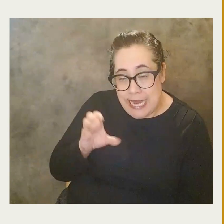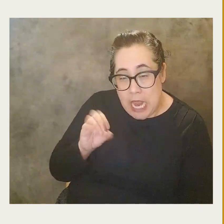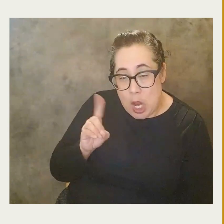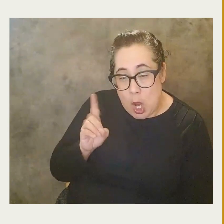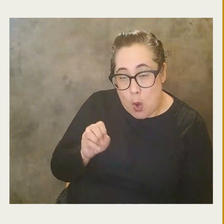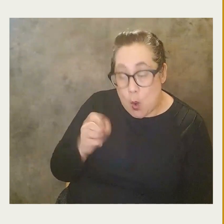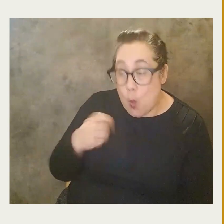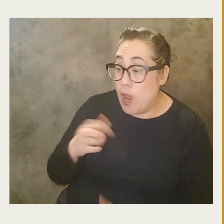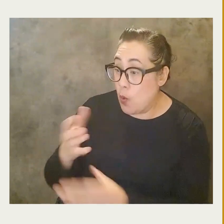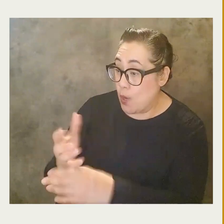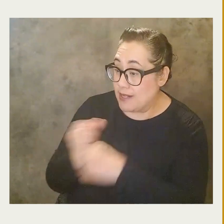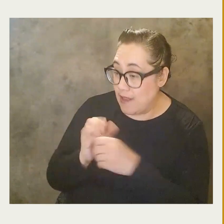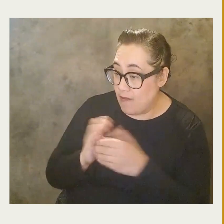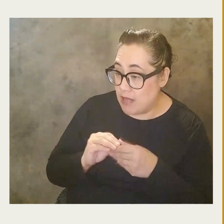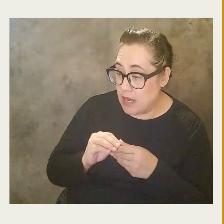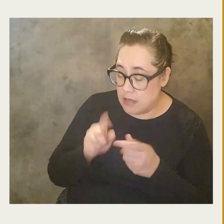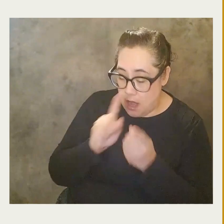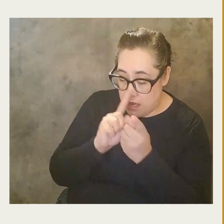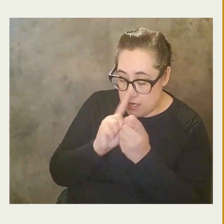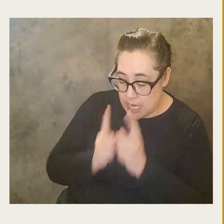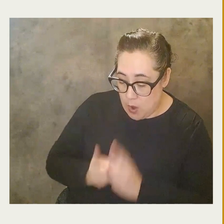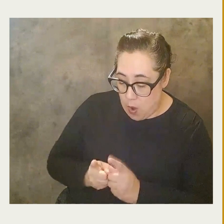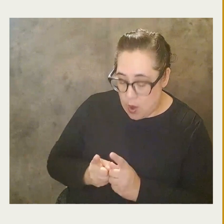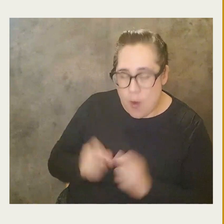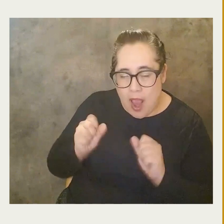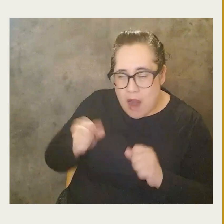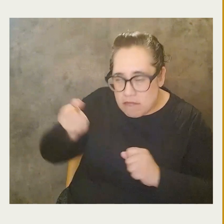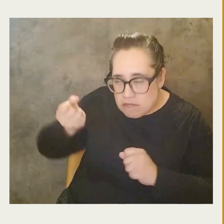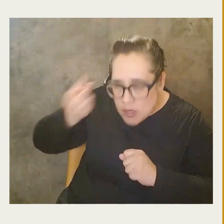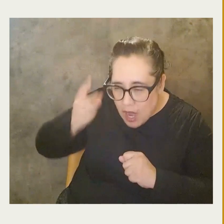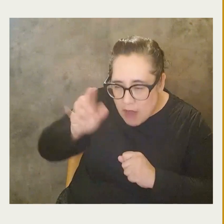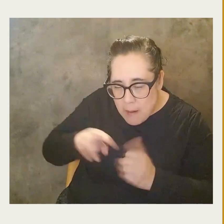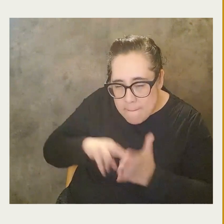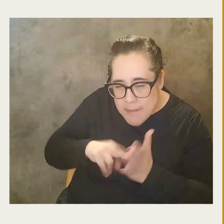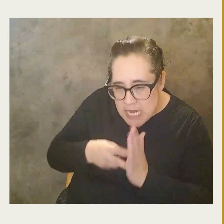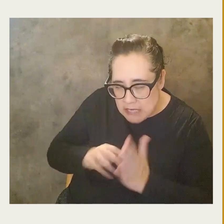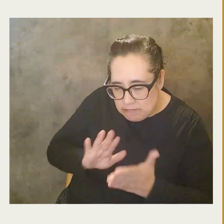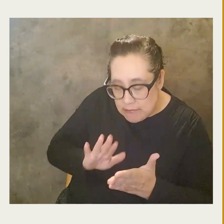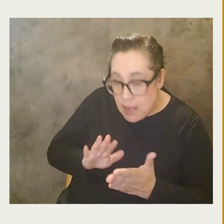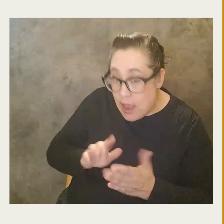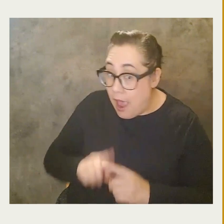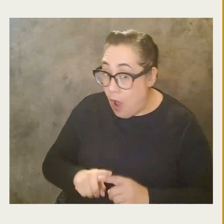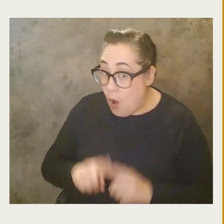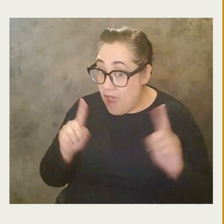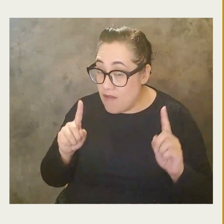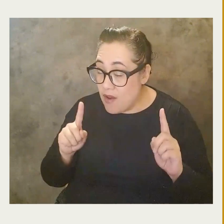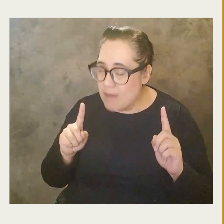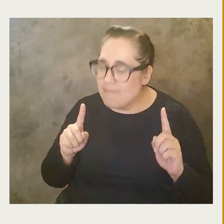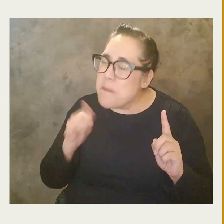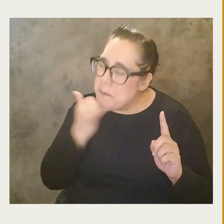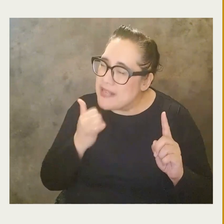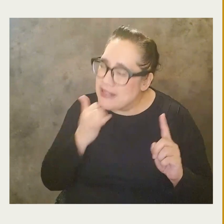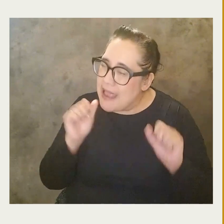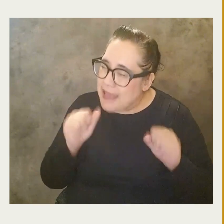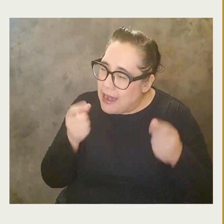We receive the message and decode it in order to ... understand its meaning. However, mistakes can happen during ...